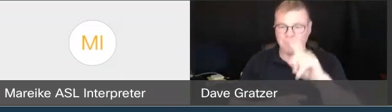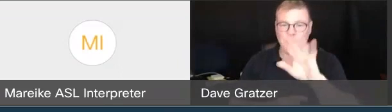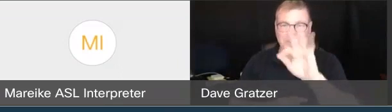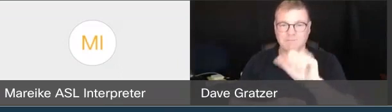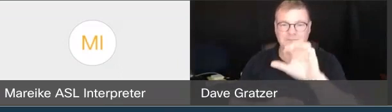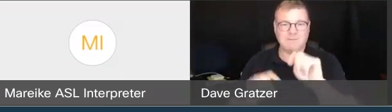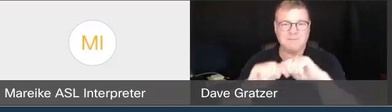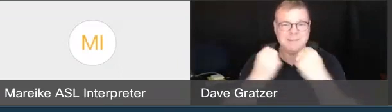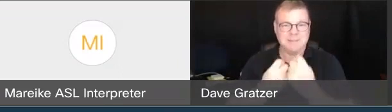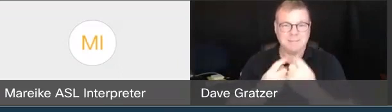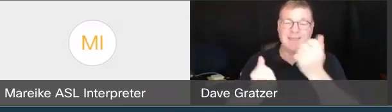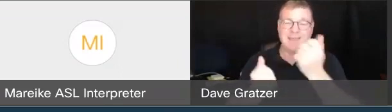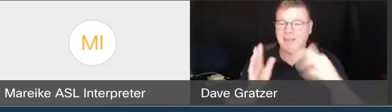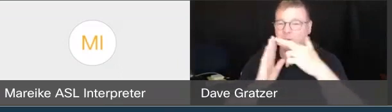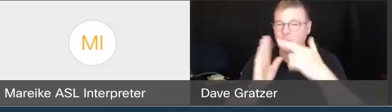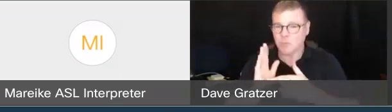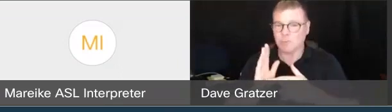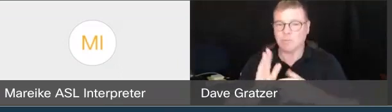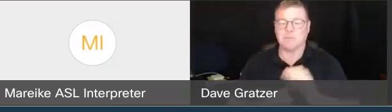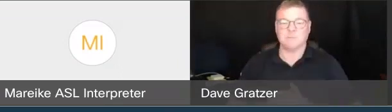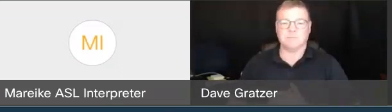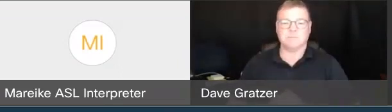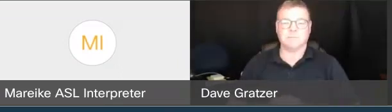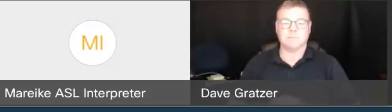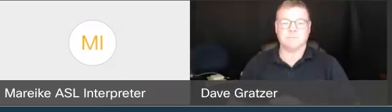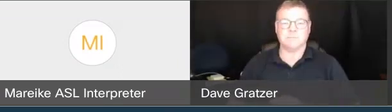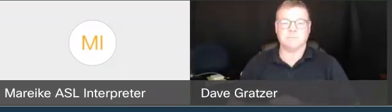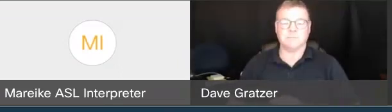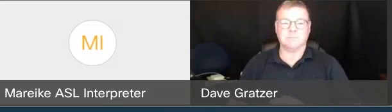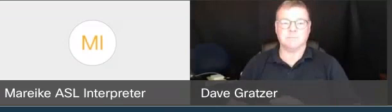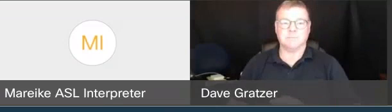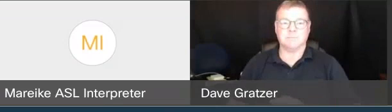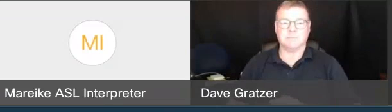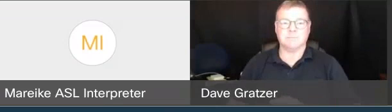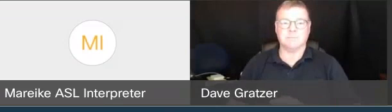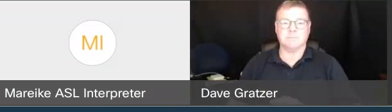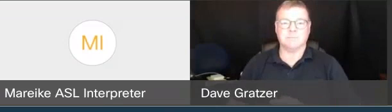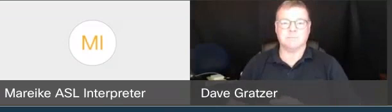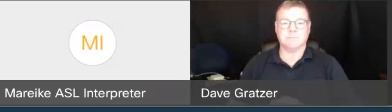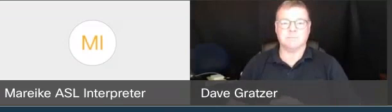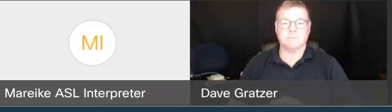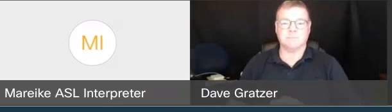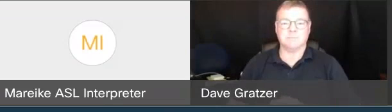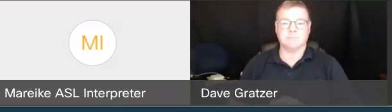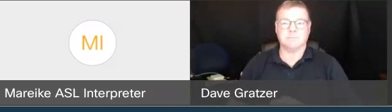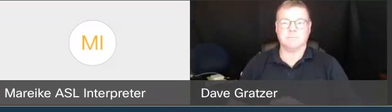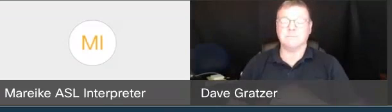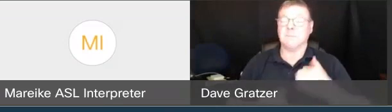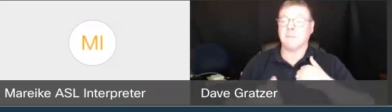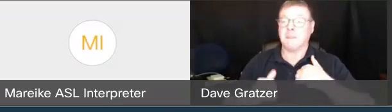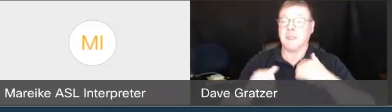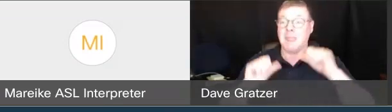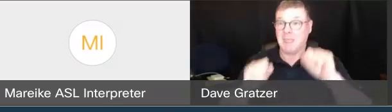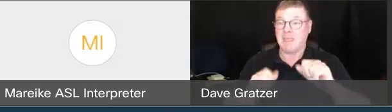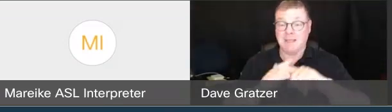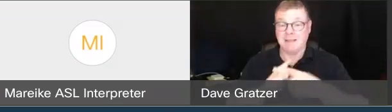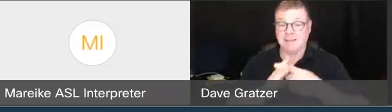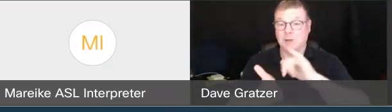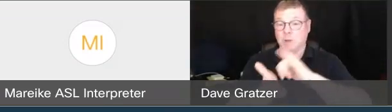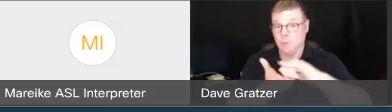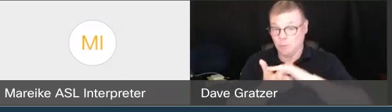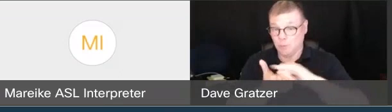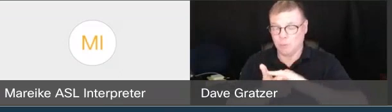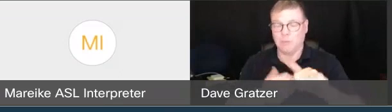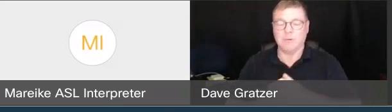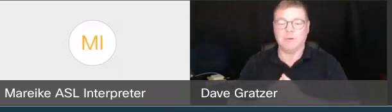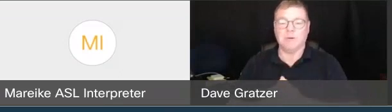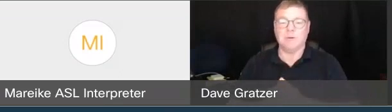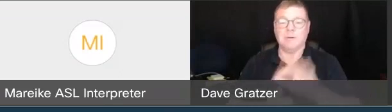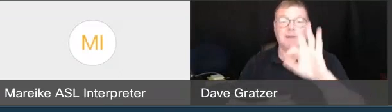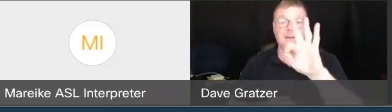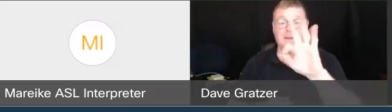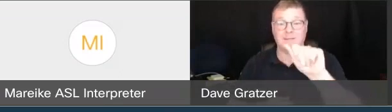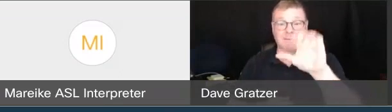of regulation or oversight to FACT teams? - I can start just in New York. so FACT teams are